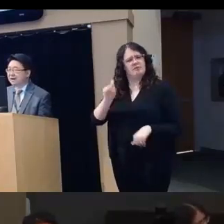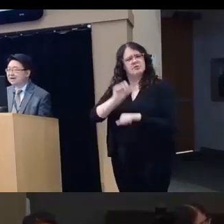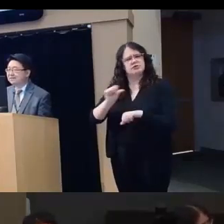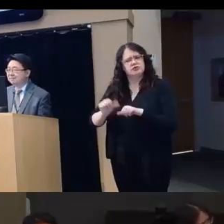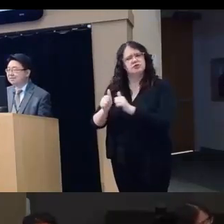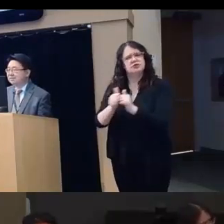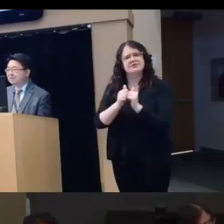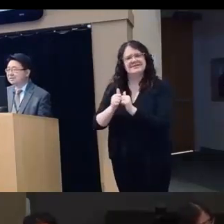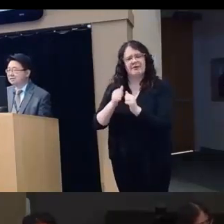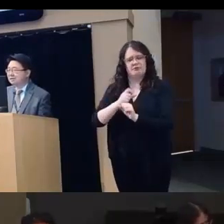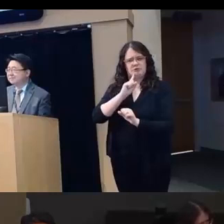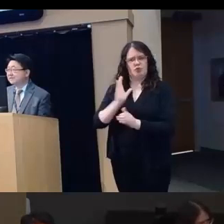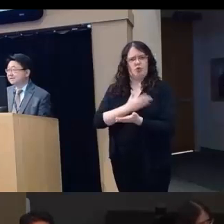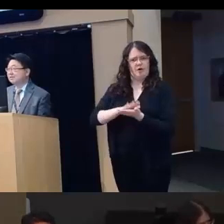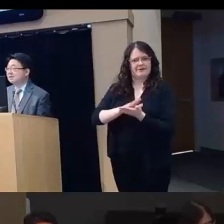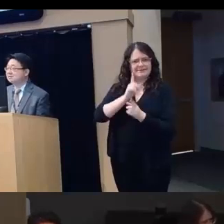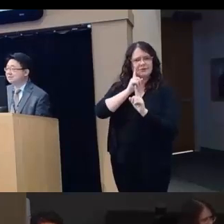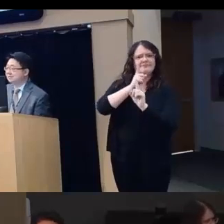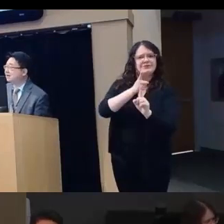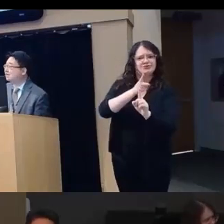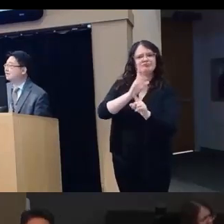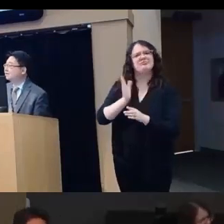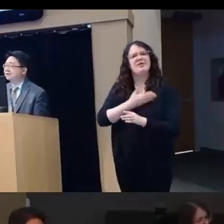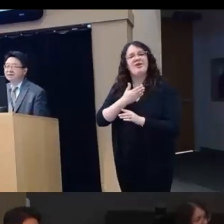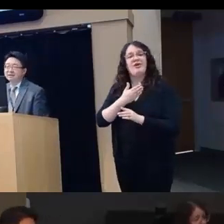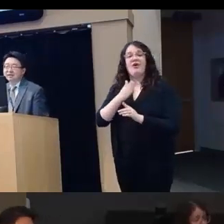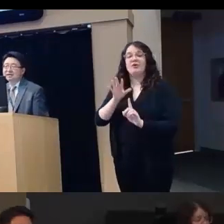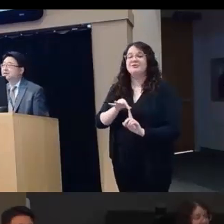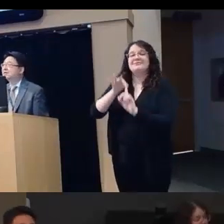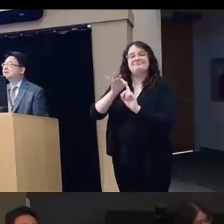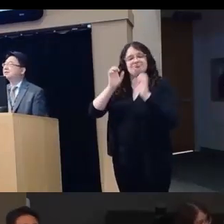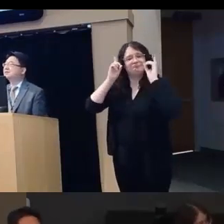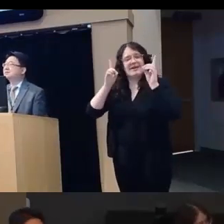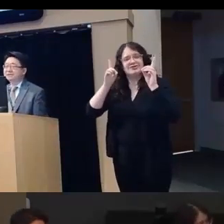our academic missions a special education Mission nowadays in our clinical service